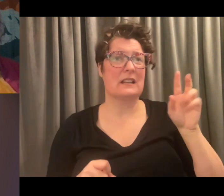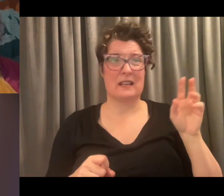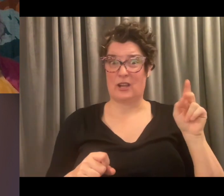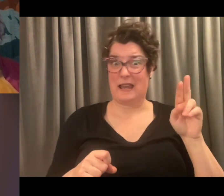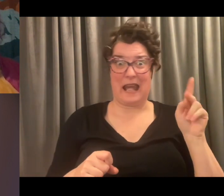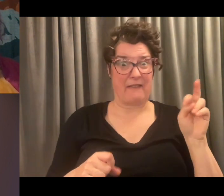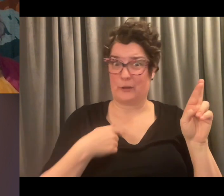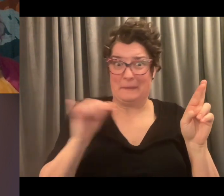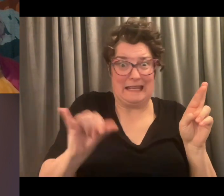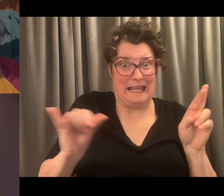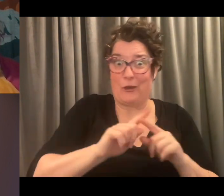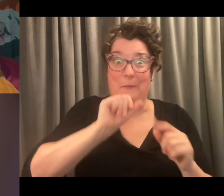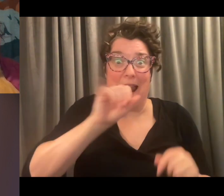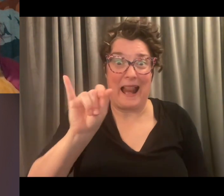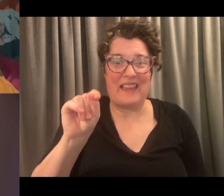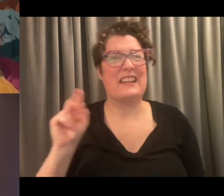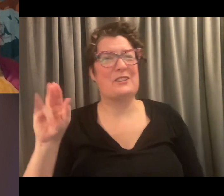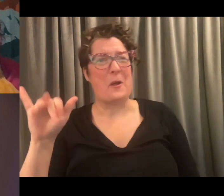Nomy: I love you say in the piece "and whatever claps are."